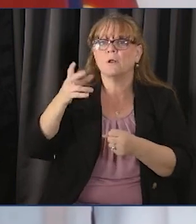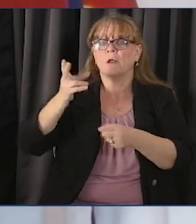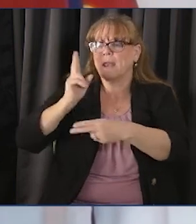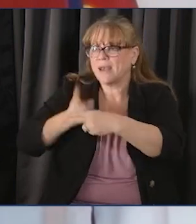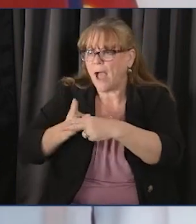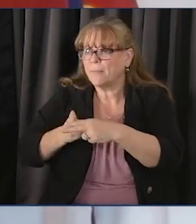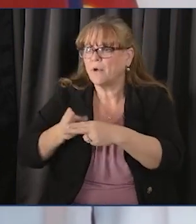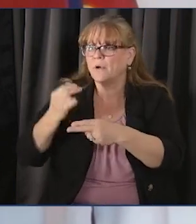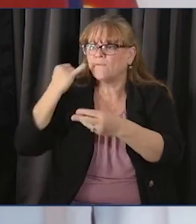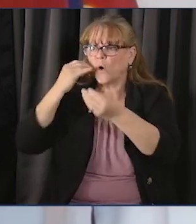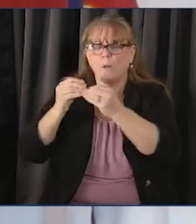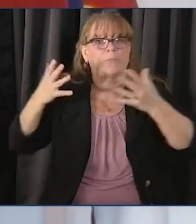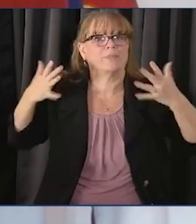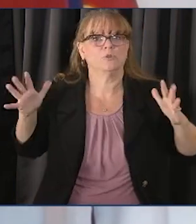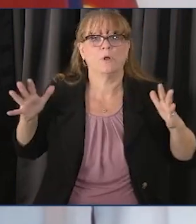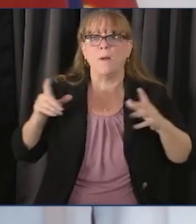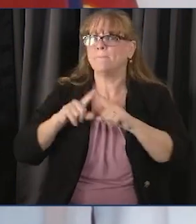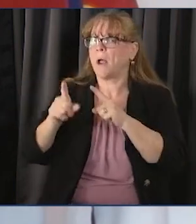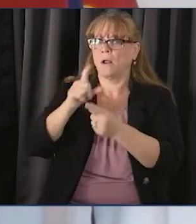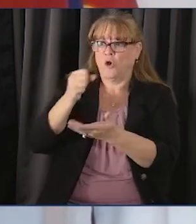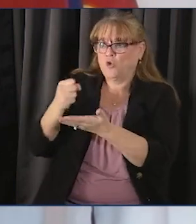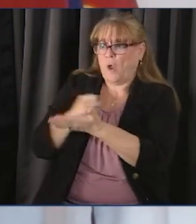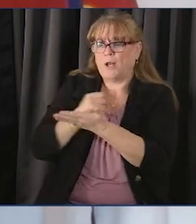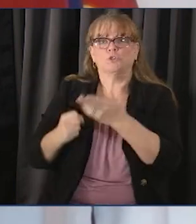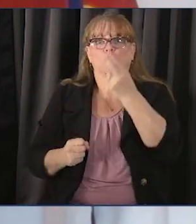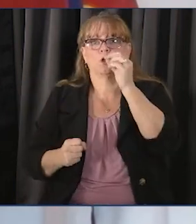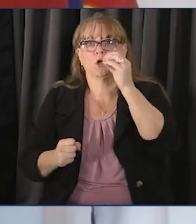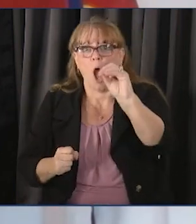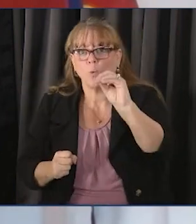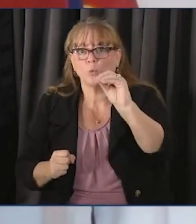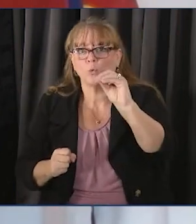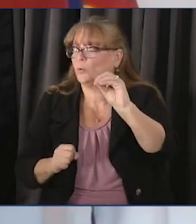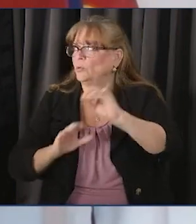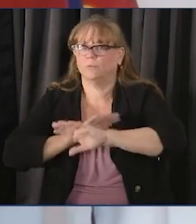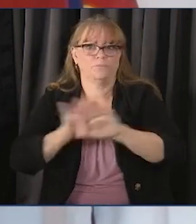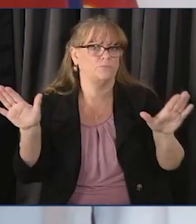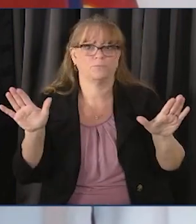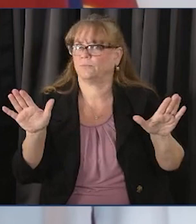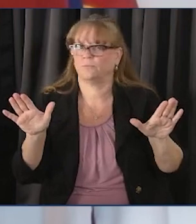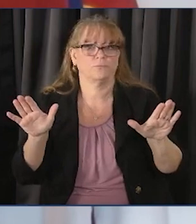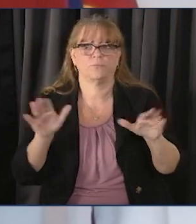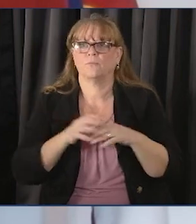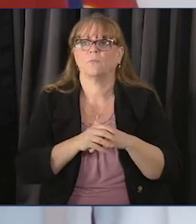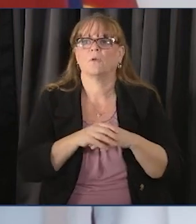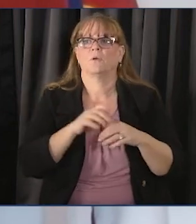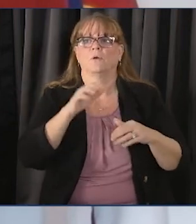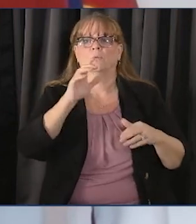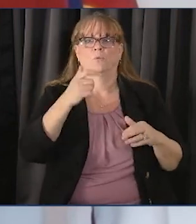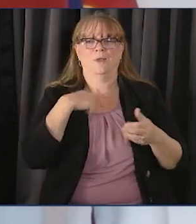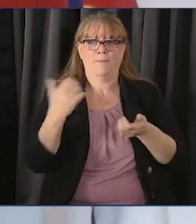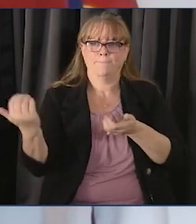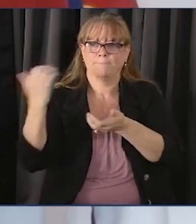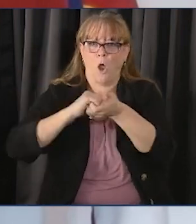We're also partnering with community health organizations across the state to ensure equitable access regardless of where people live.